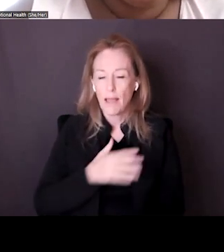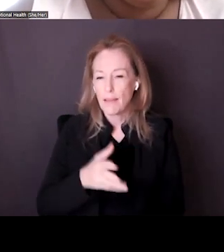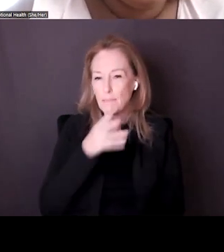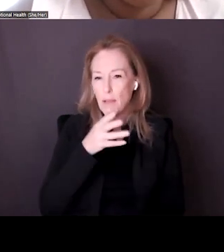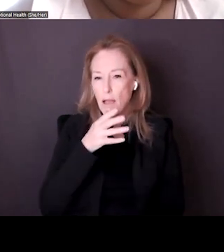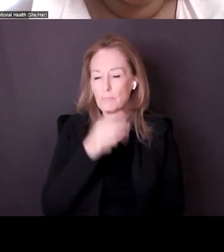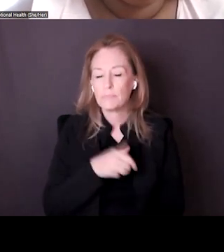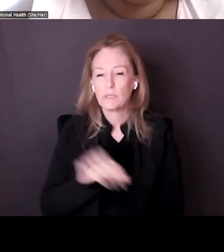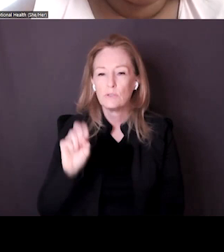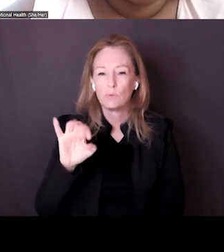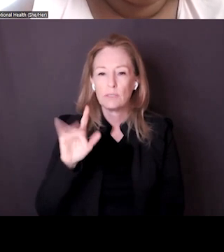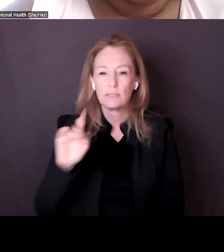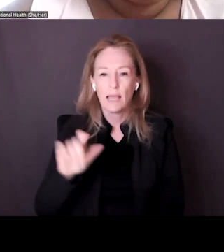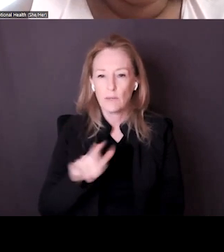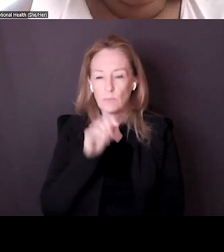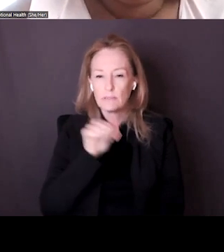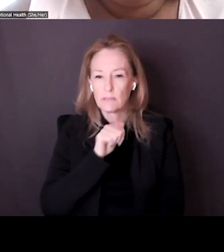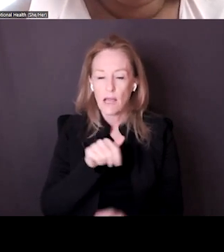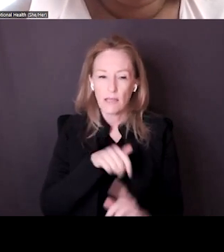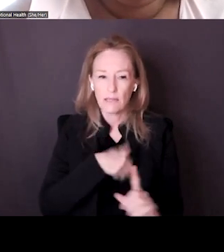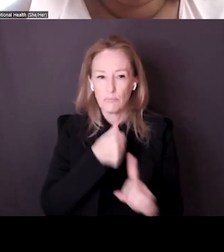FAILURE. SHE NEEDED A COMMUNITY AND THE SYSTEM LET HER